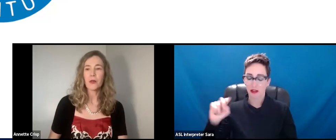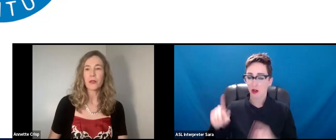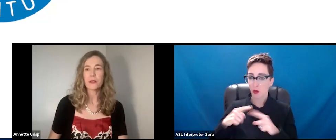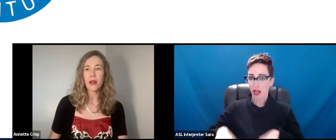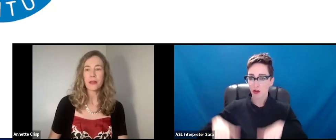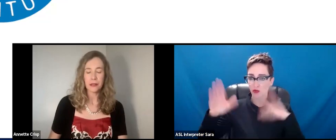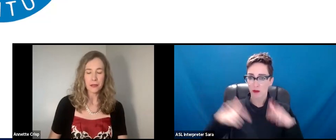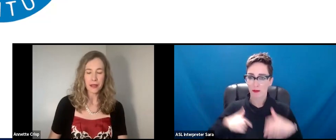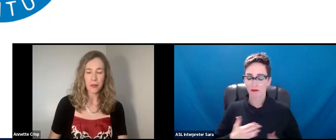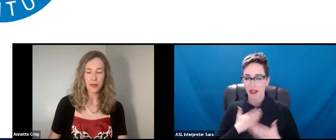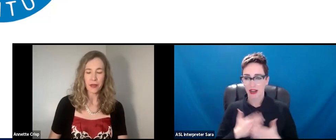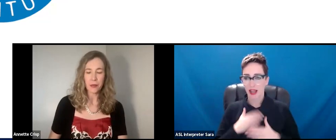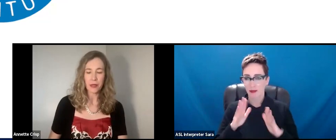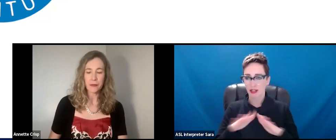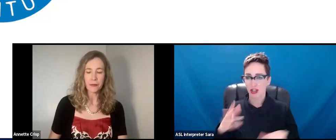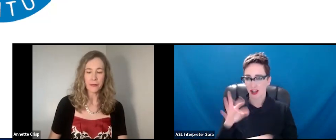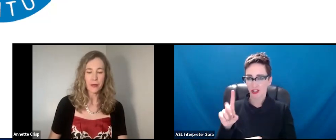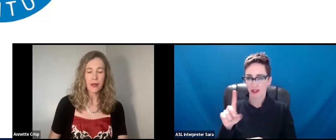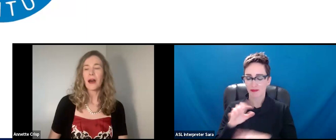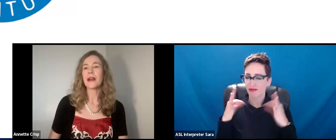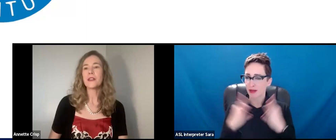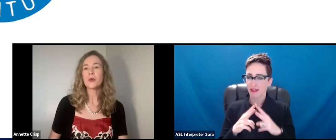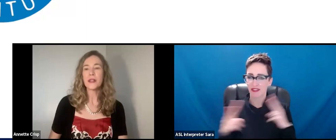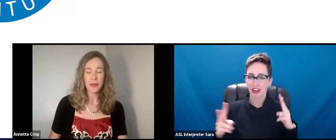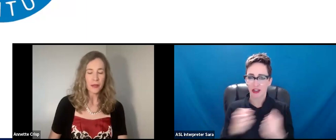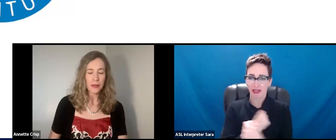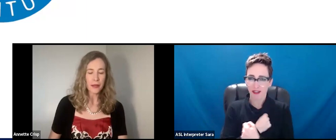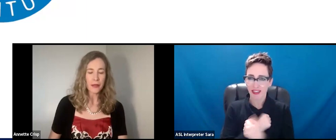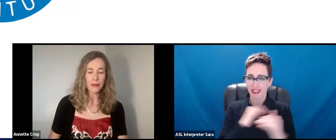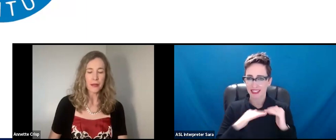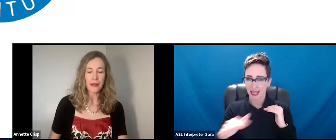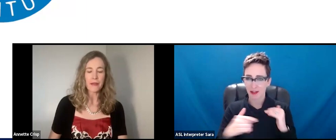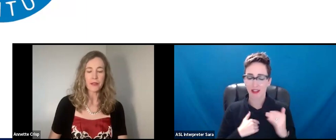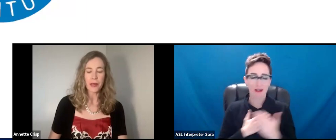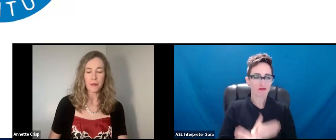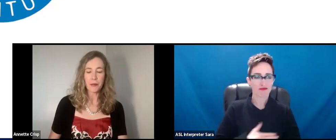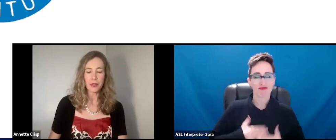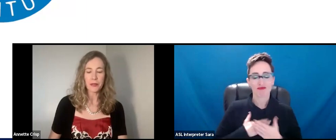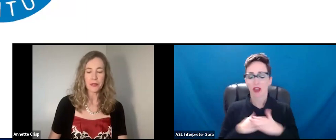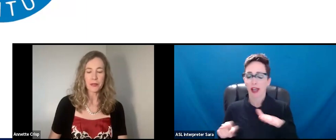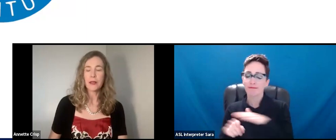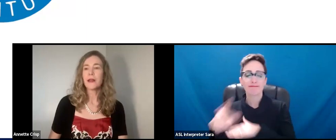with a loving and stable family. I enjoyed being a kid and have great memories.